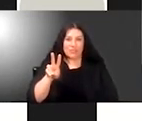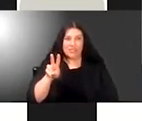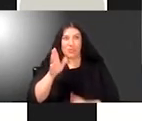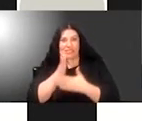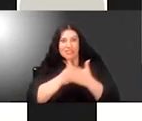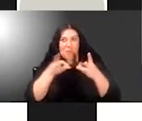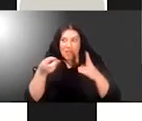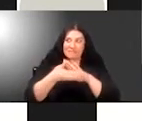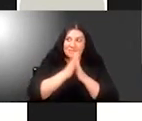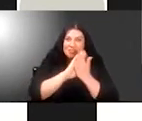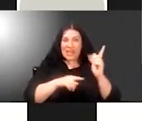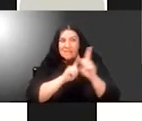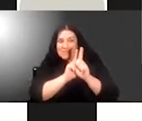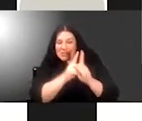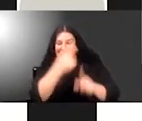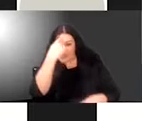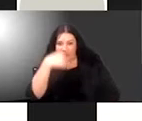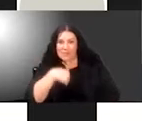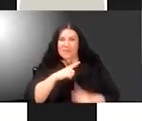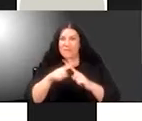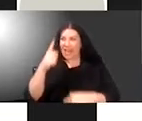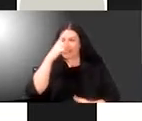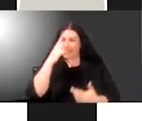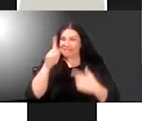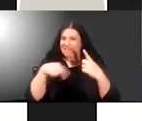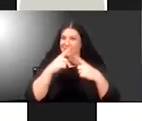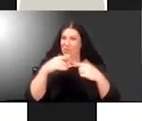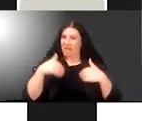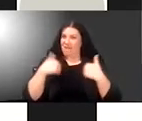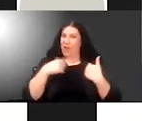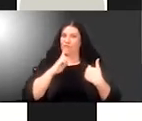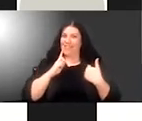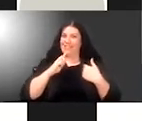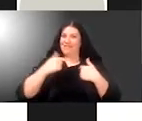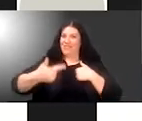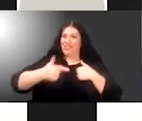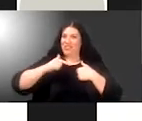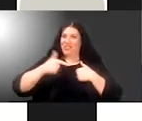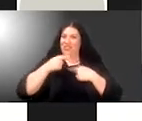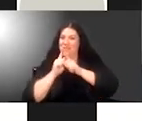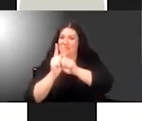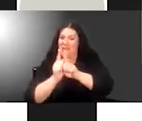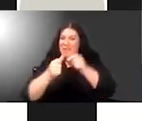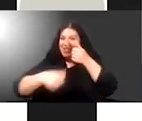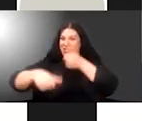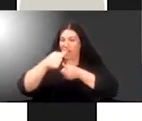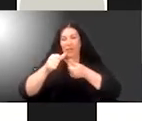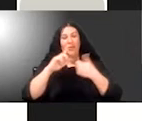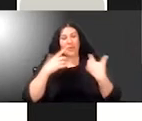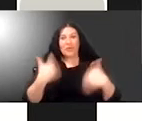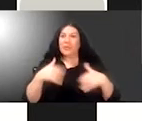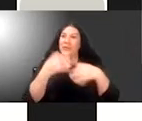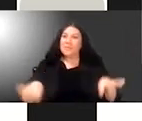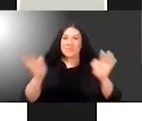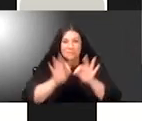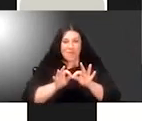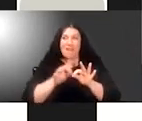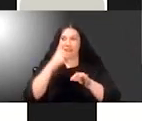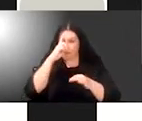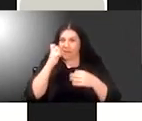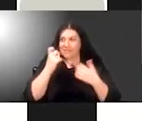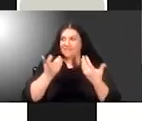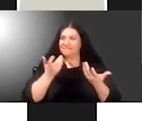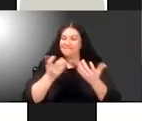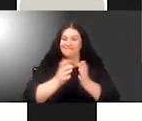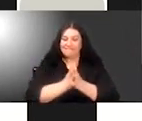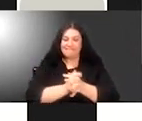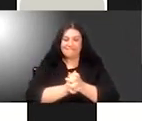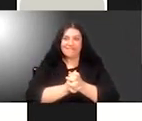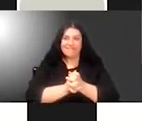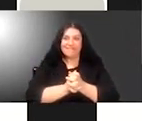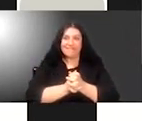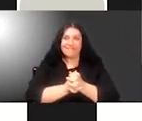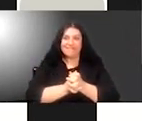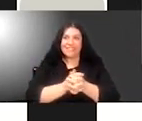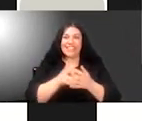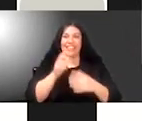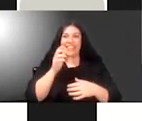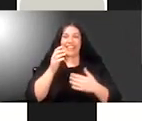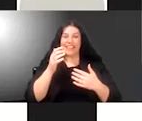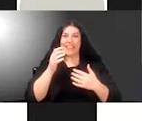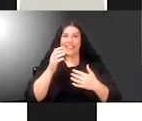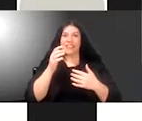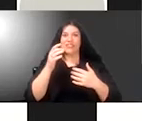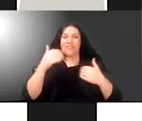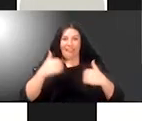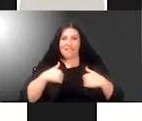Which is I think something very important, because I think having mentors is critical. But I also think one of the things that we did at that point was we kind of worked with what we had.